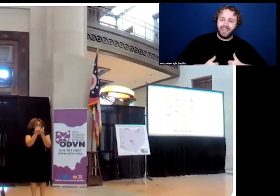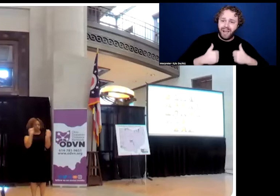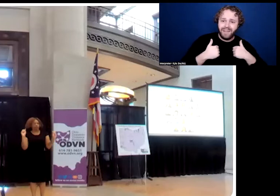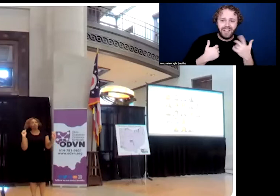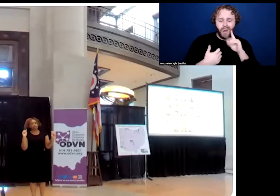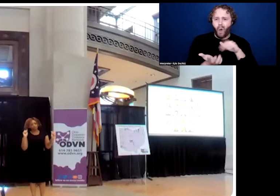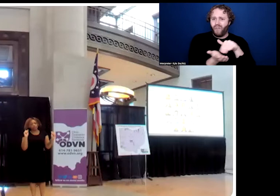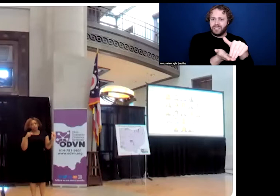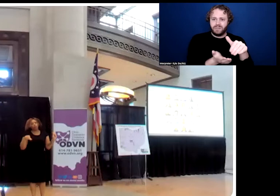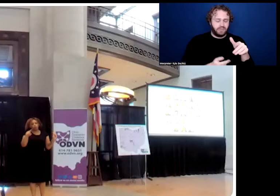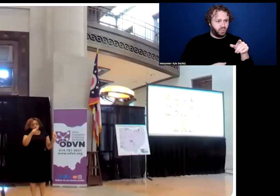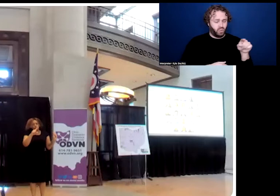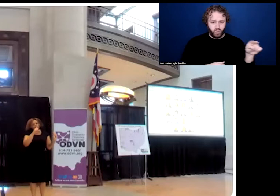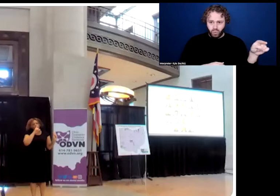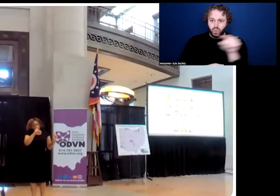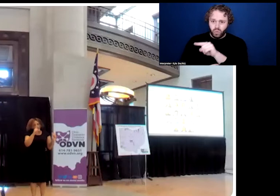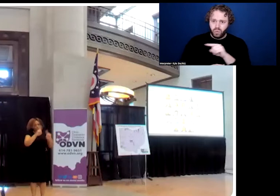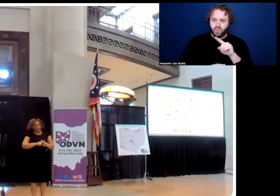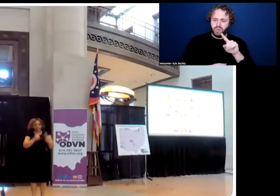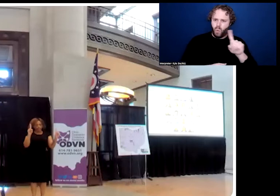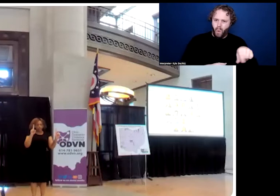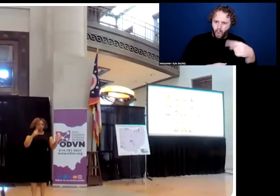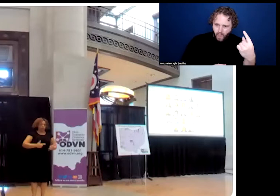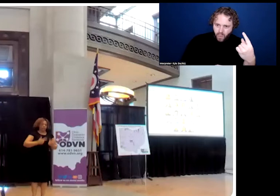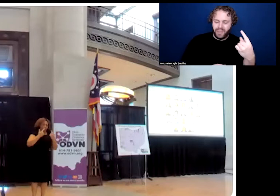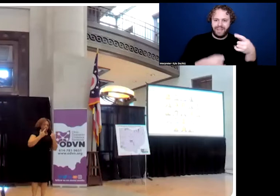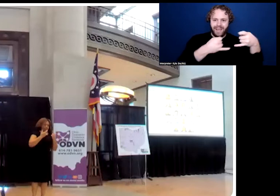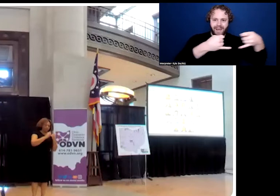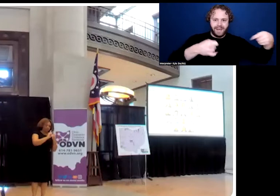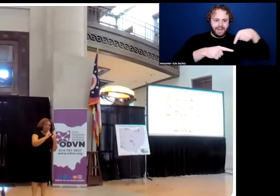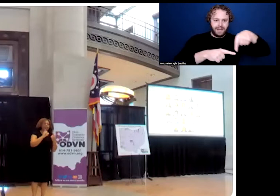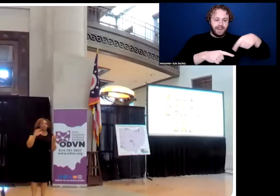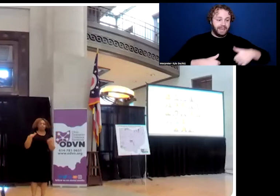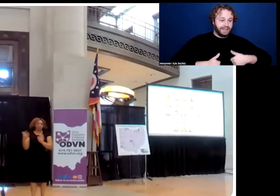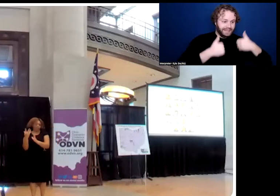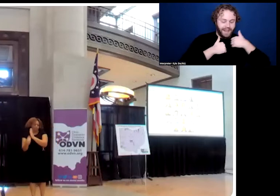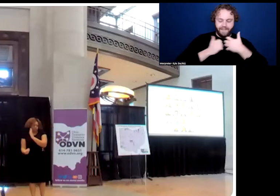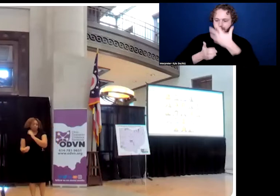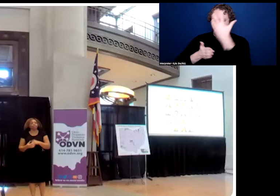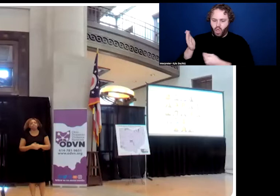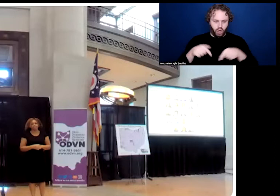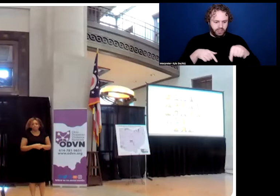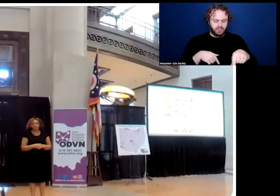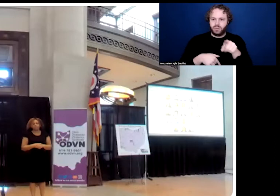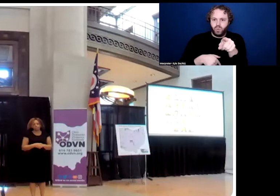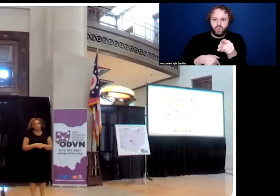You are the difference between a life saved and a life lost. This year,